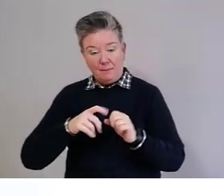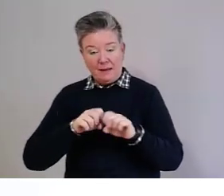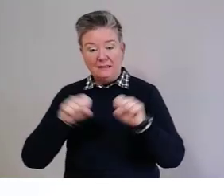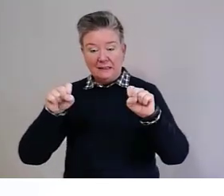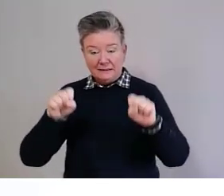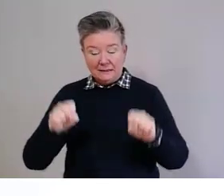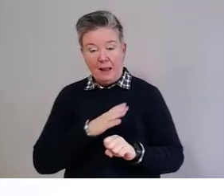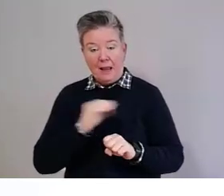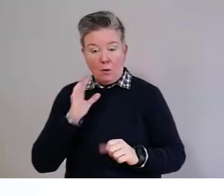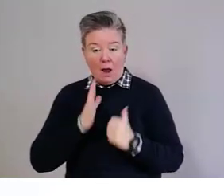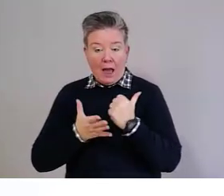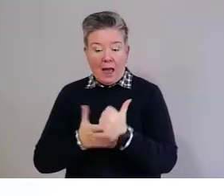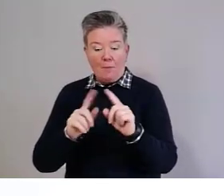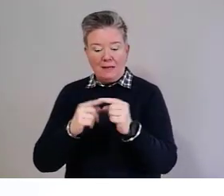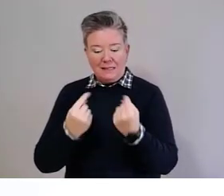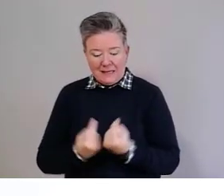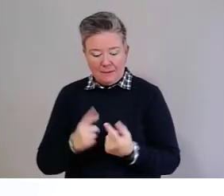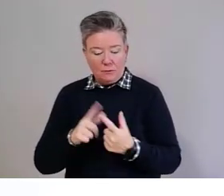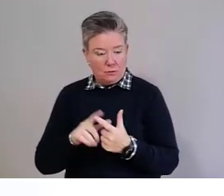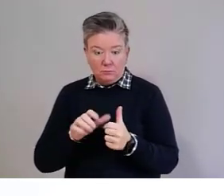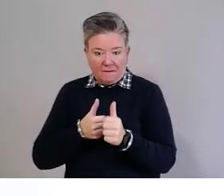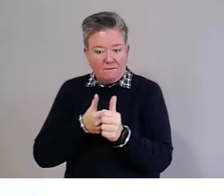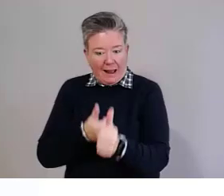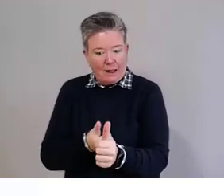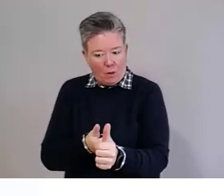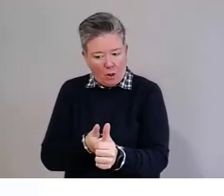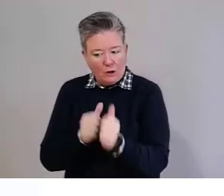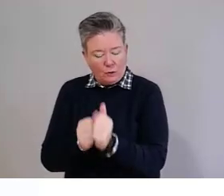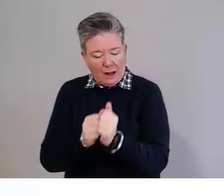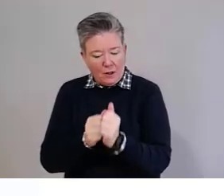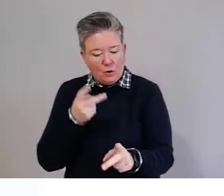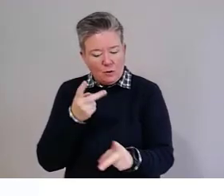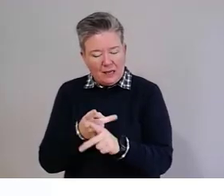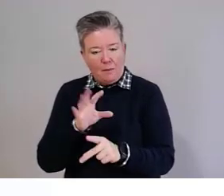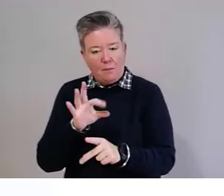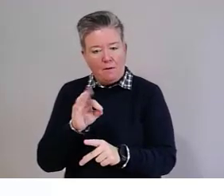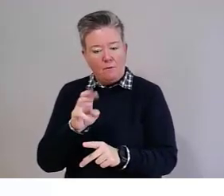can also help team members follow along. And keeping the formatting predictable